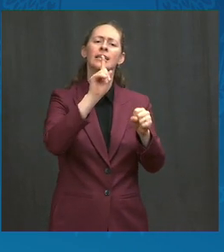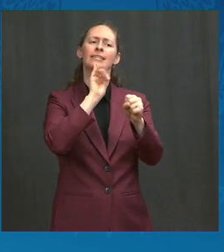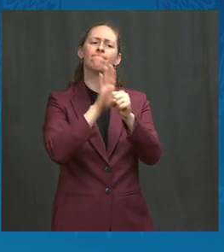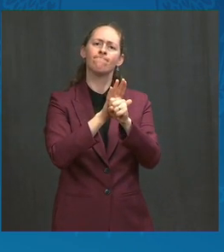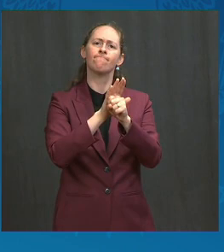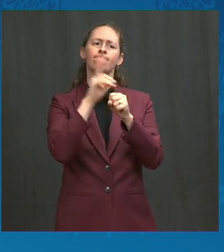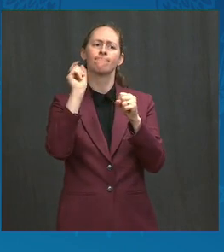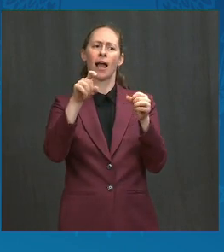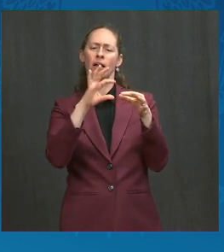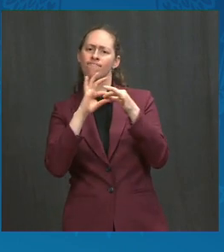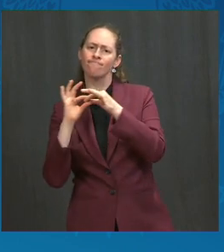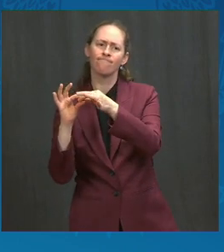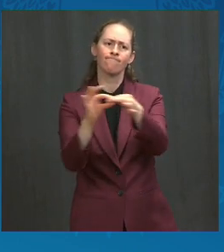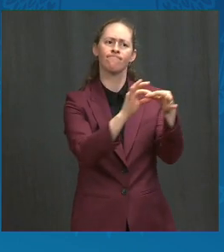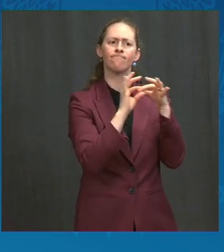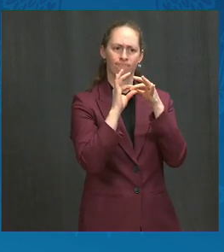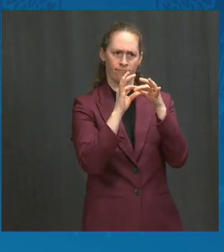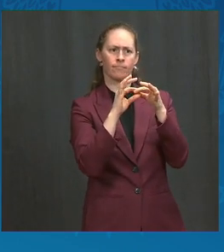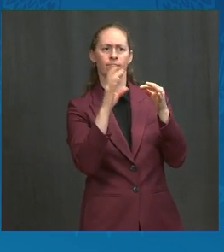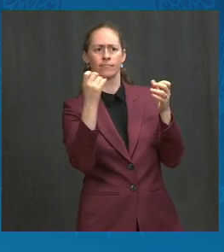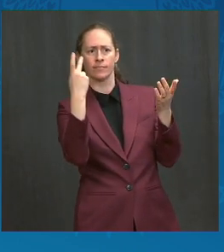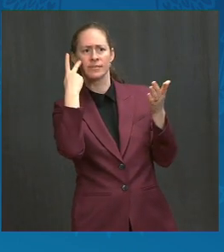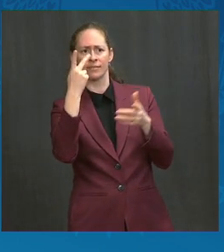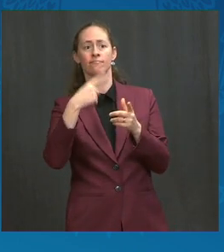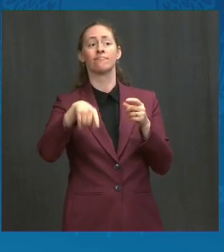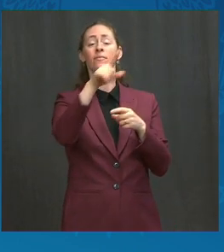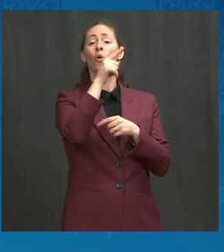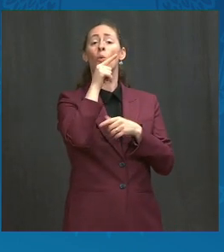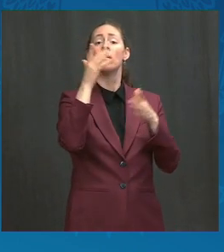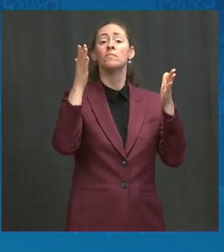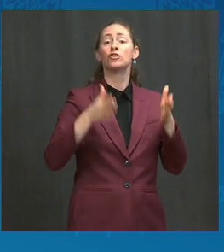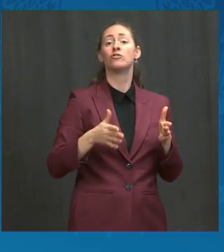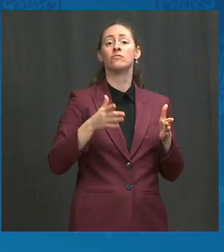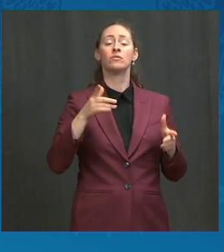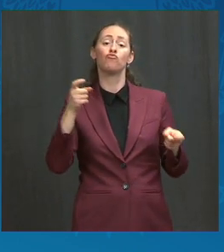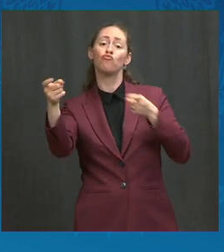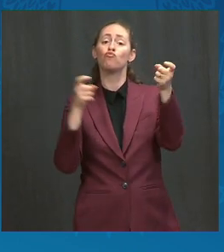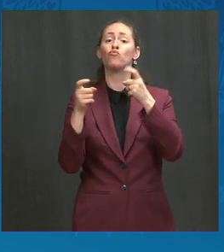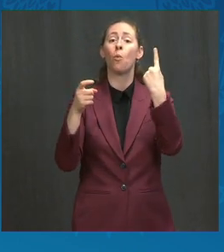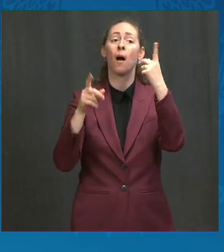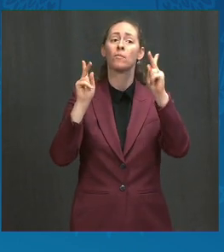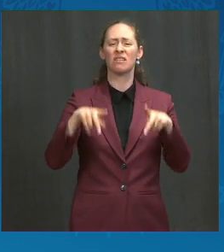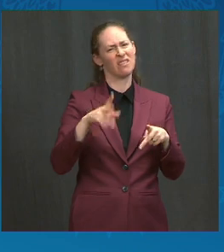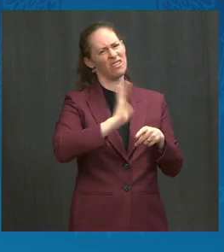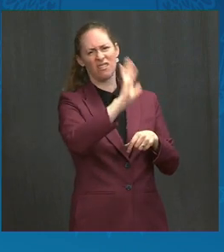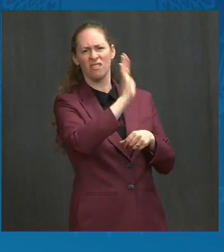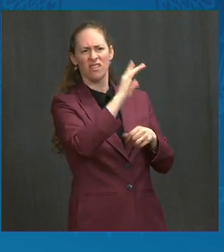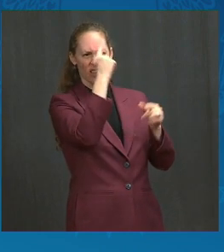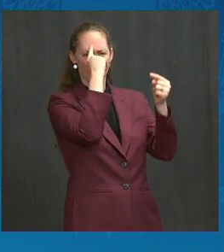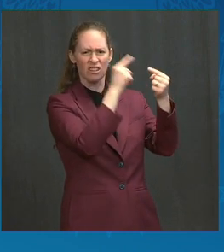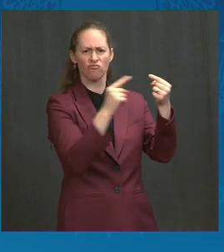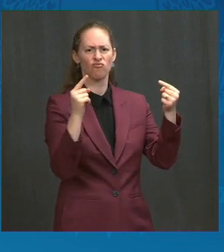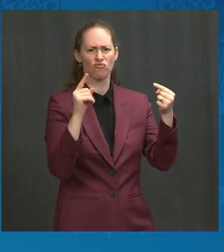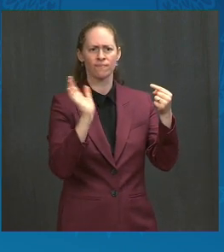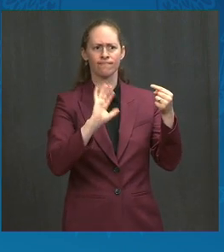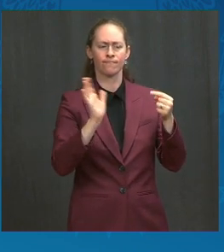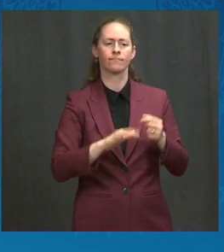World leaders pledged to unite behind the principles of democracy. And as we move forward,